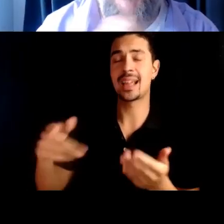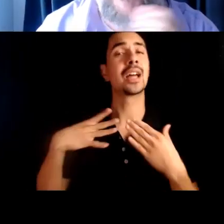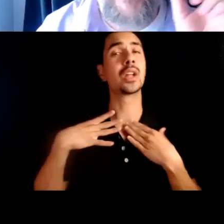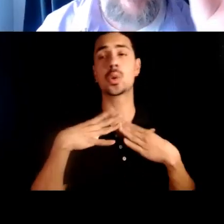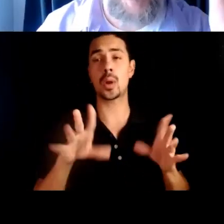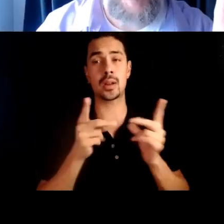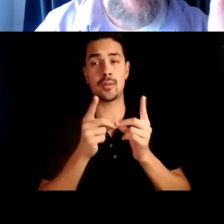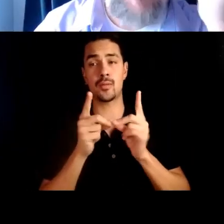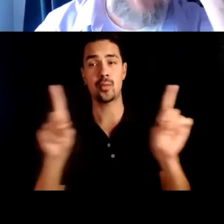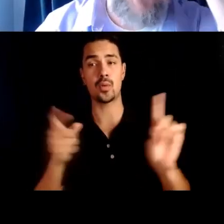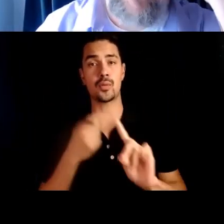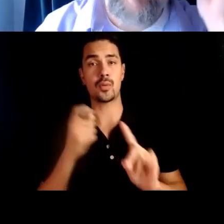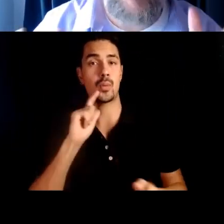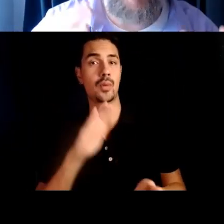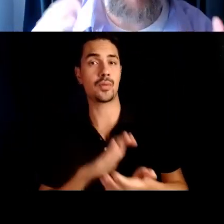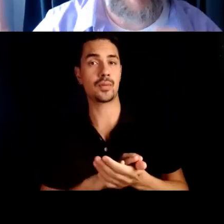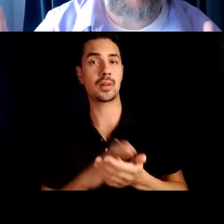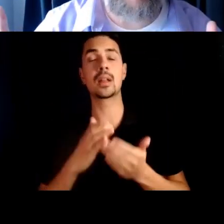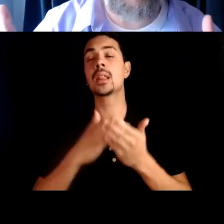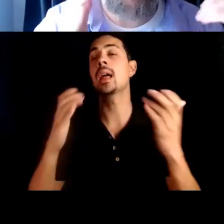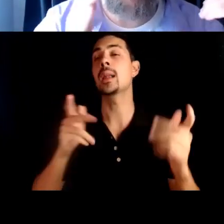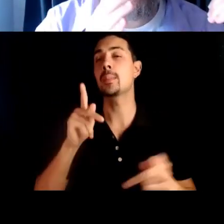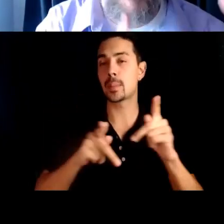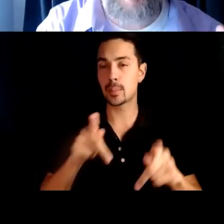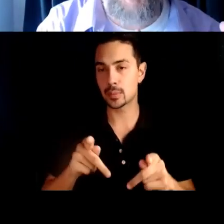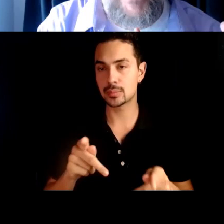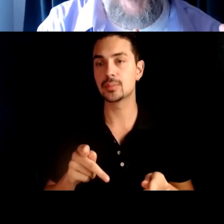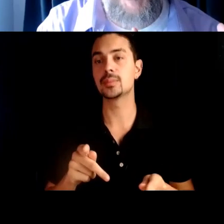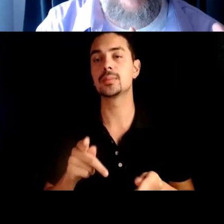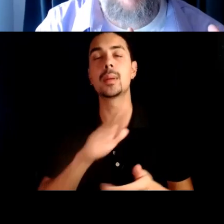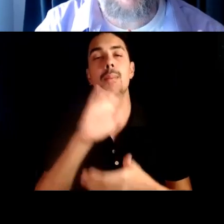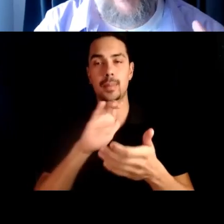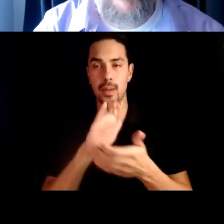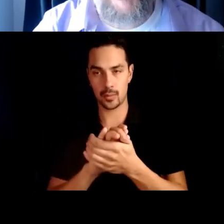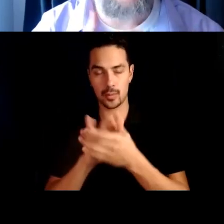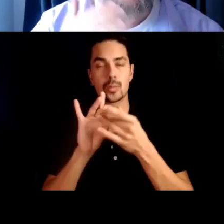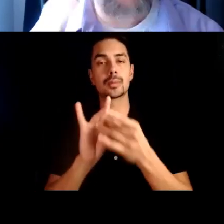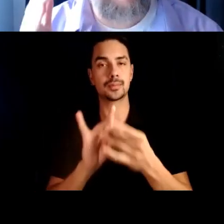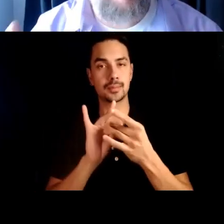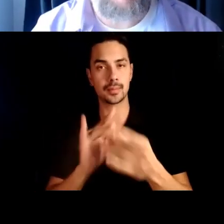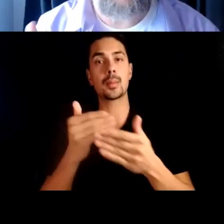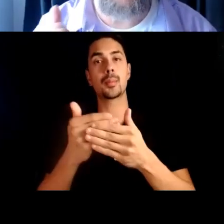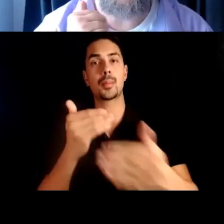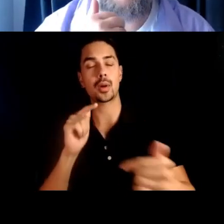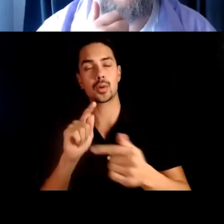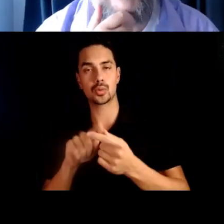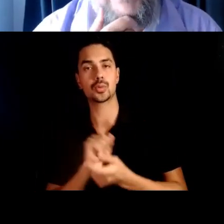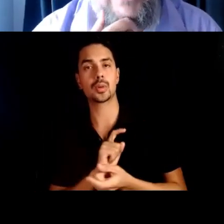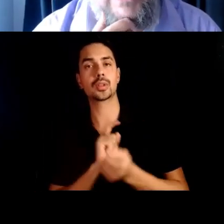So a lot of times people were in married relationships prior to transition with a wife